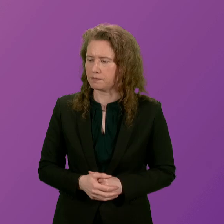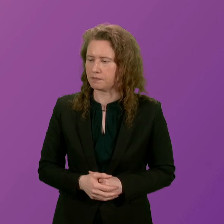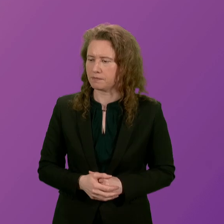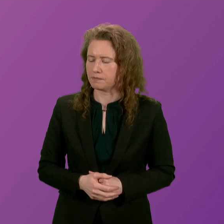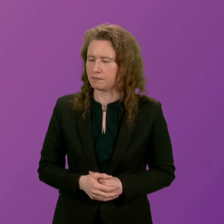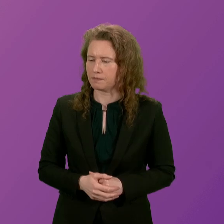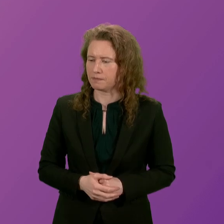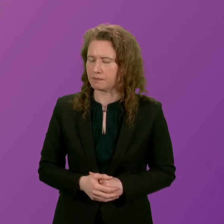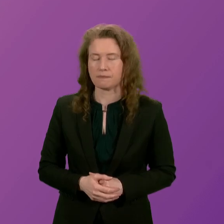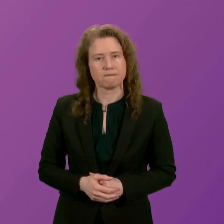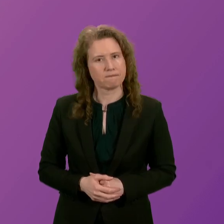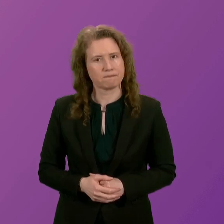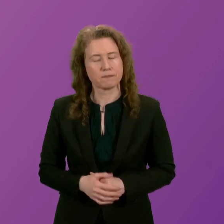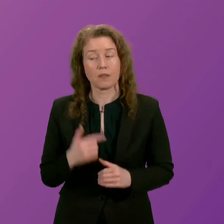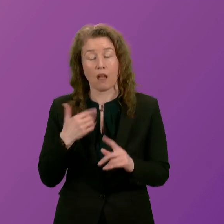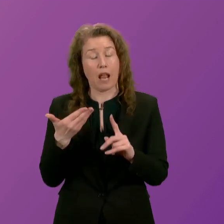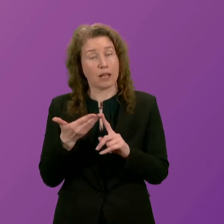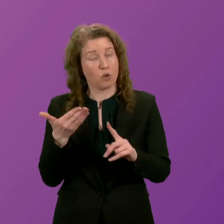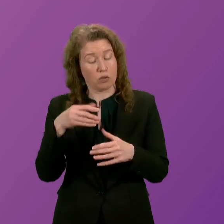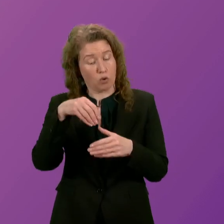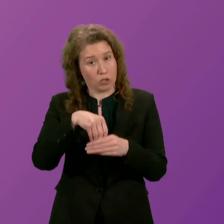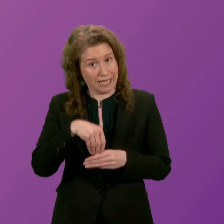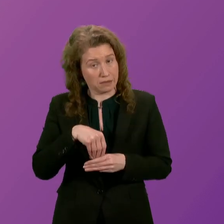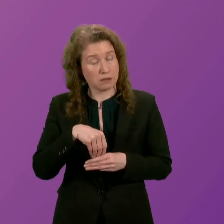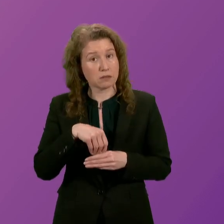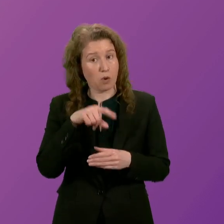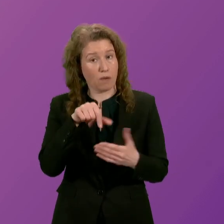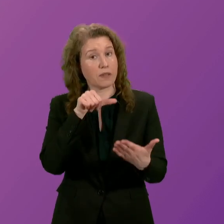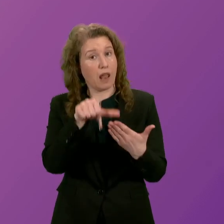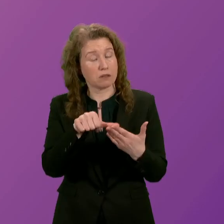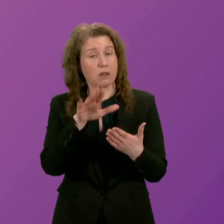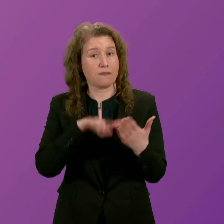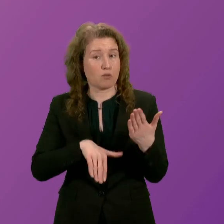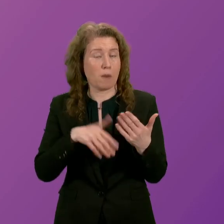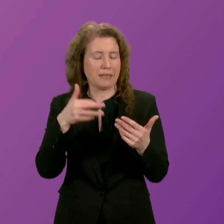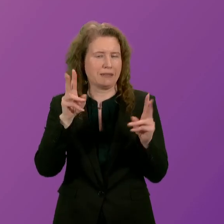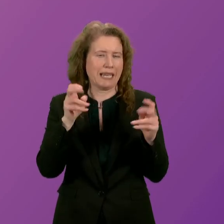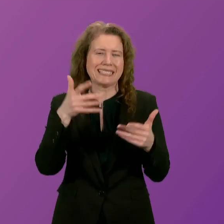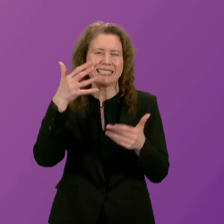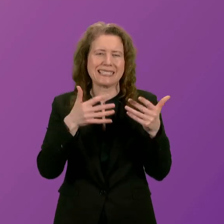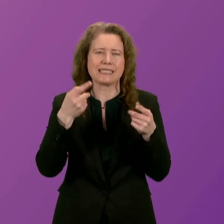I acknowledge the contents of the letter from the UK Statistics Authority.